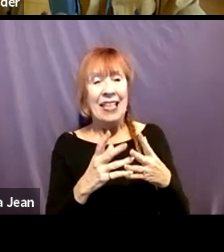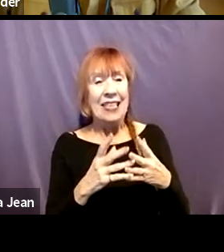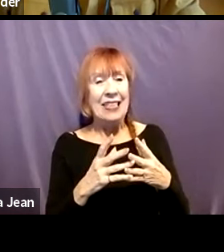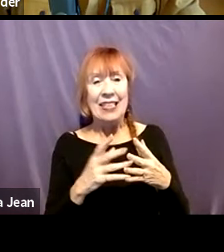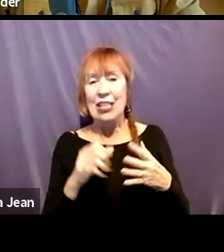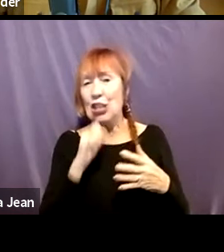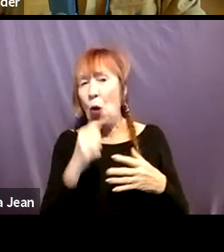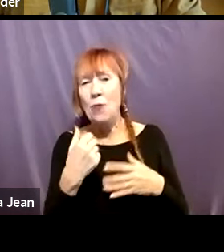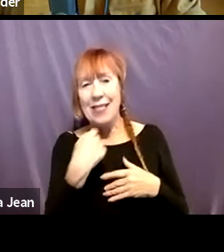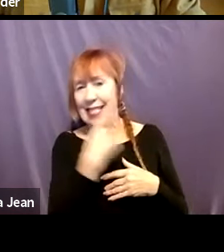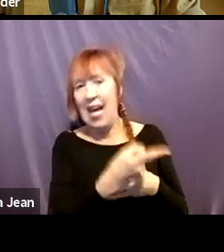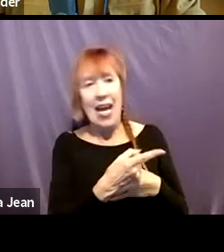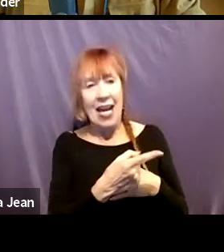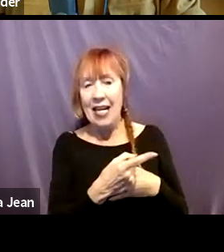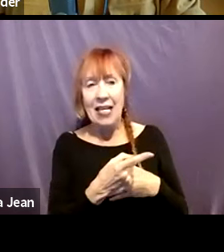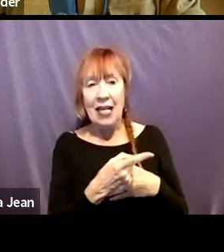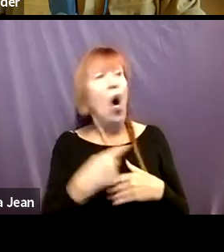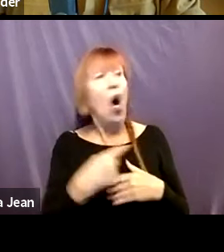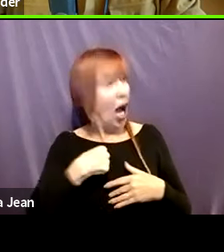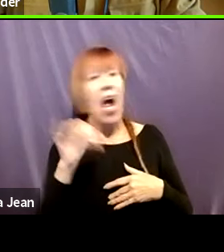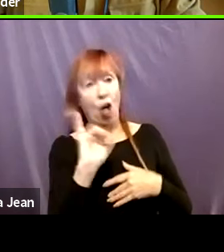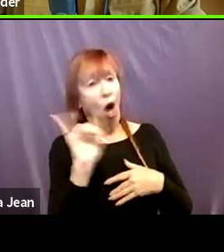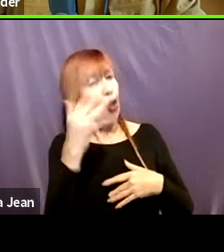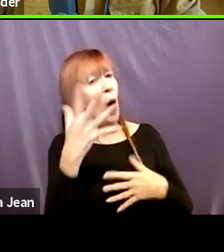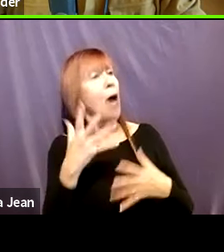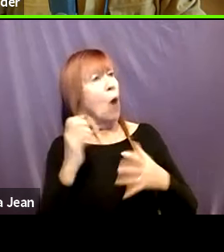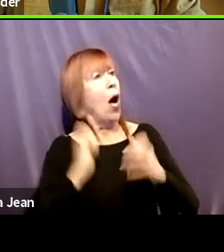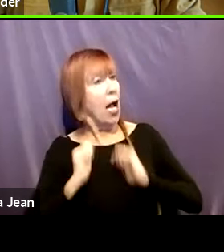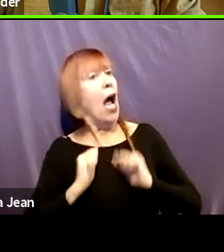on the table in a pitch meeting. I think you're just Yeah. putting road blocks up.